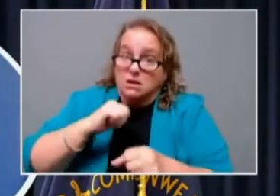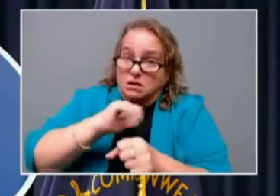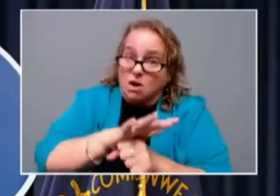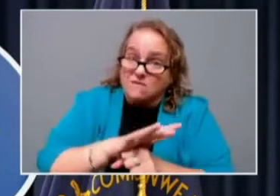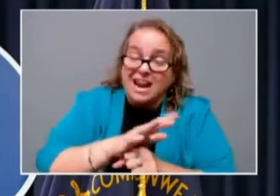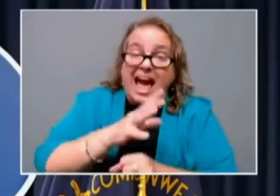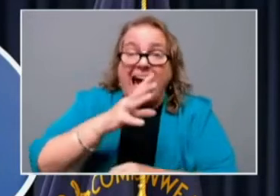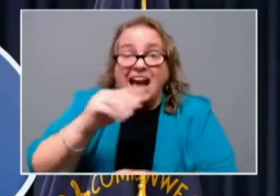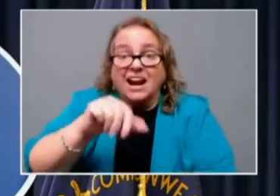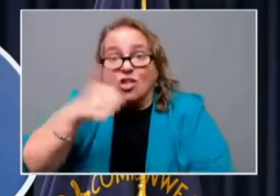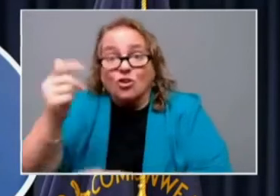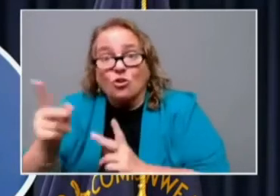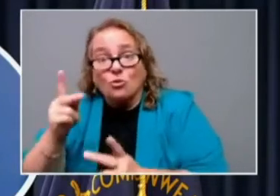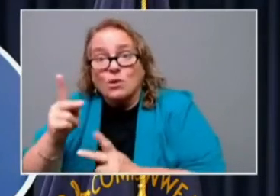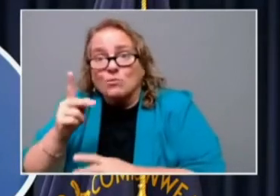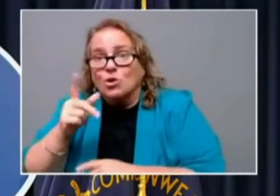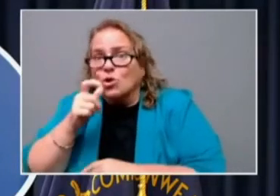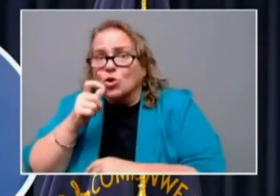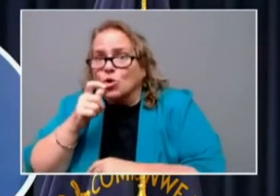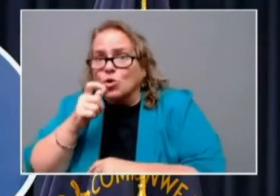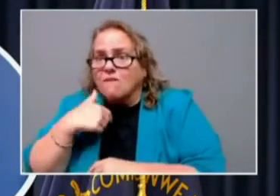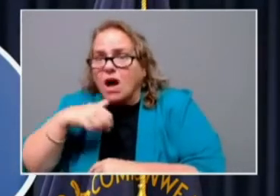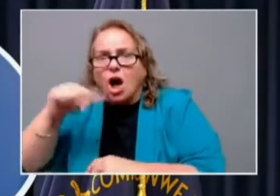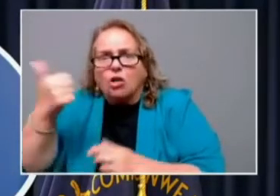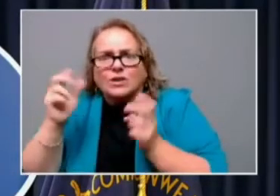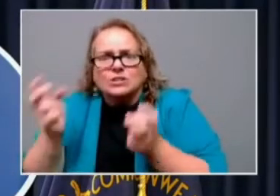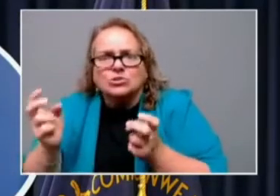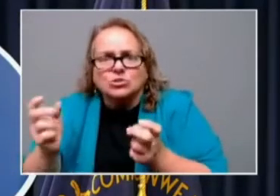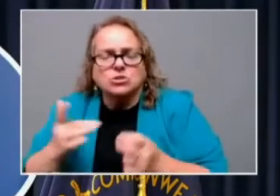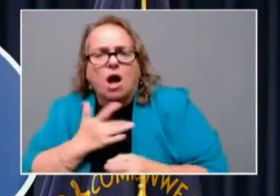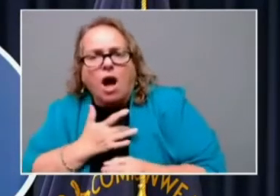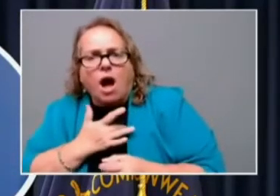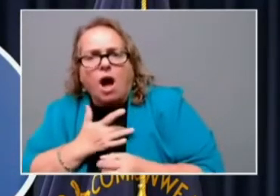or hospitalizations taken care of or have a heart attack or a stroke